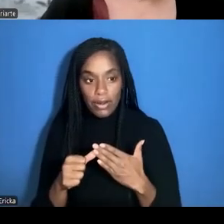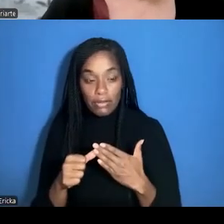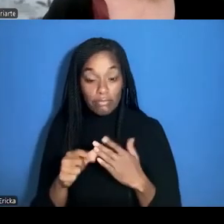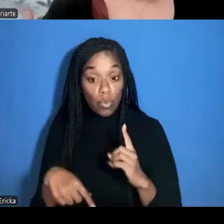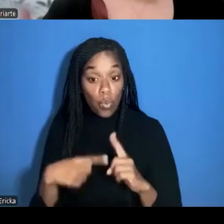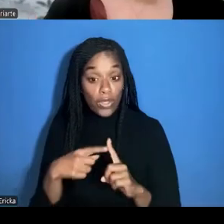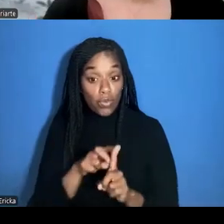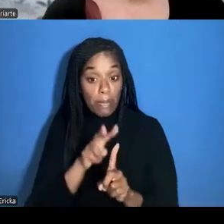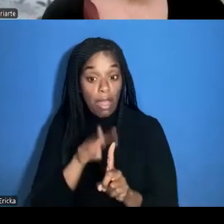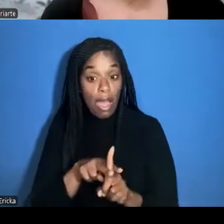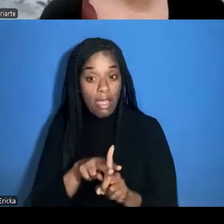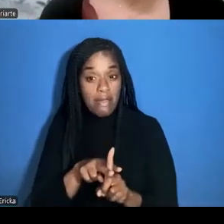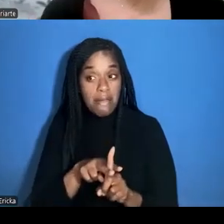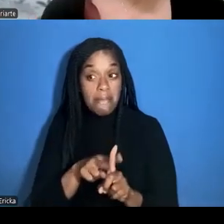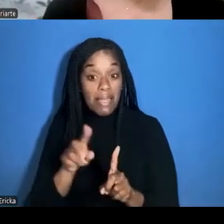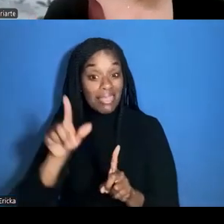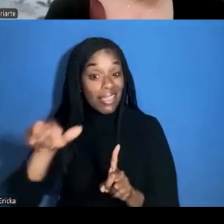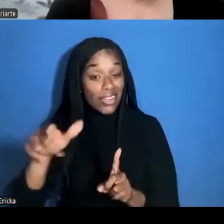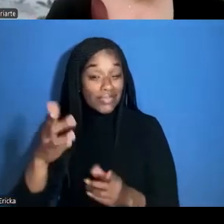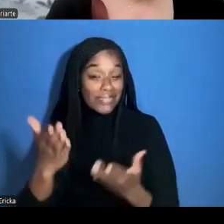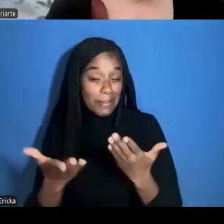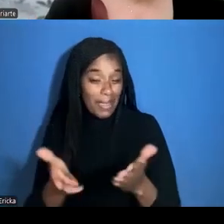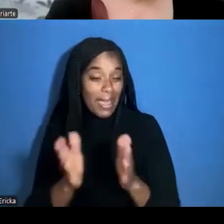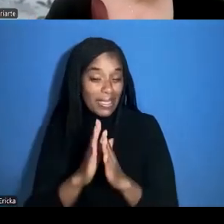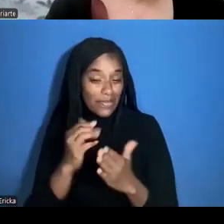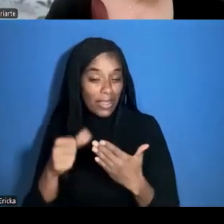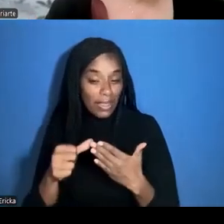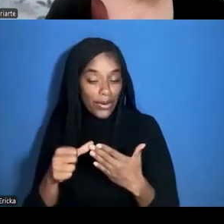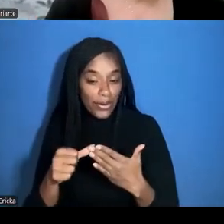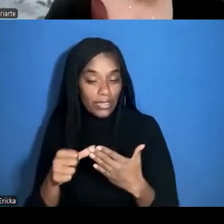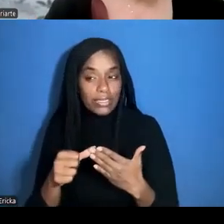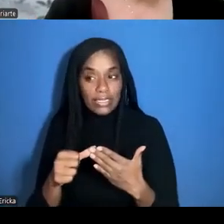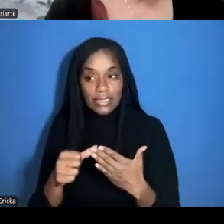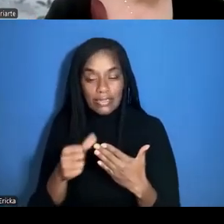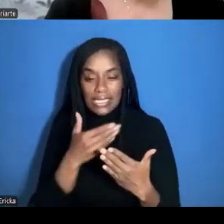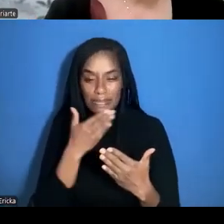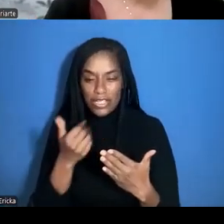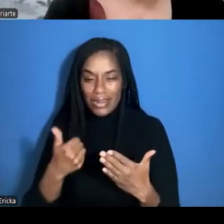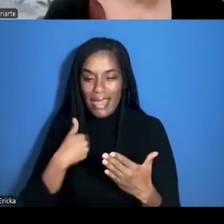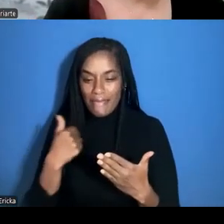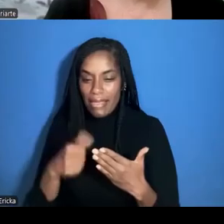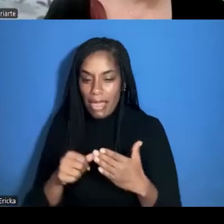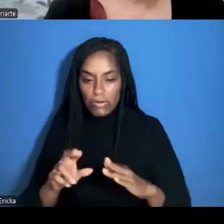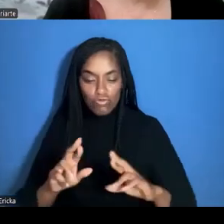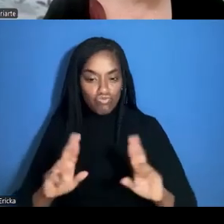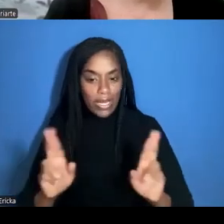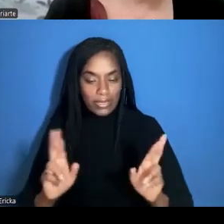But it could down the line. So it's always best to to have it ready in case you're asked for it.